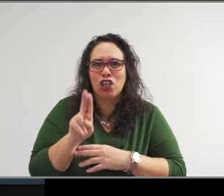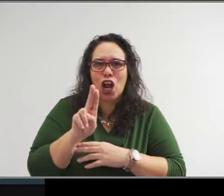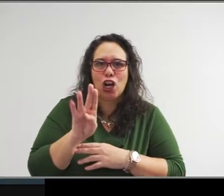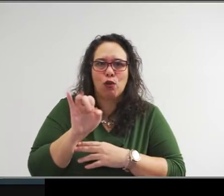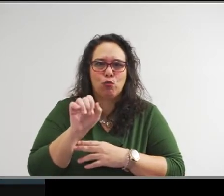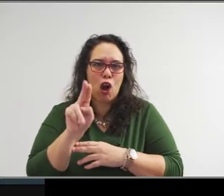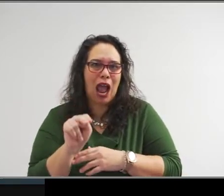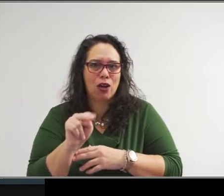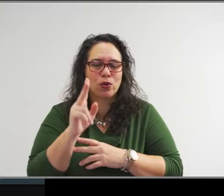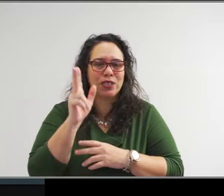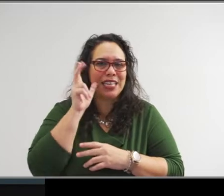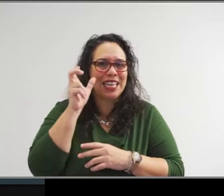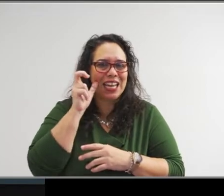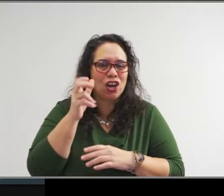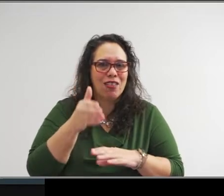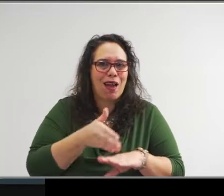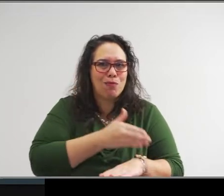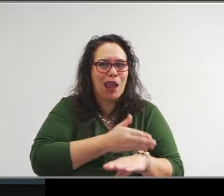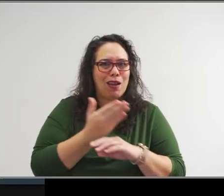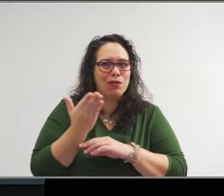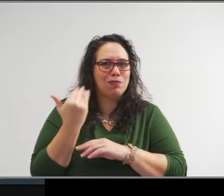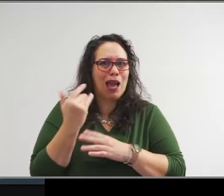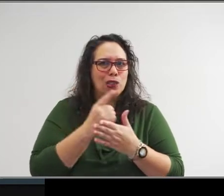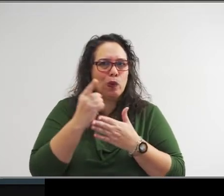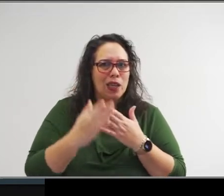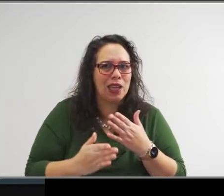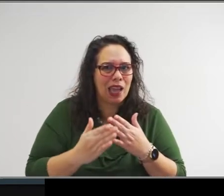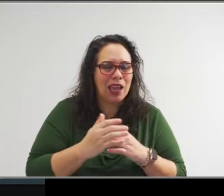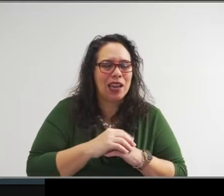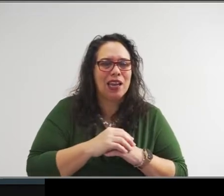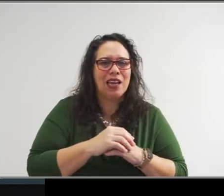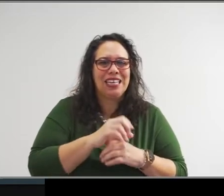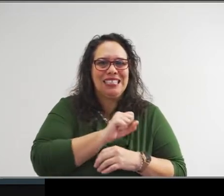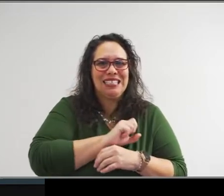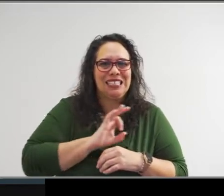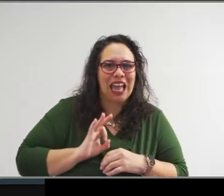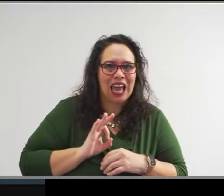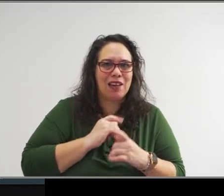from this last weekend staff spending hours in consultation